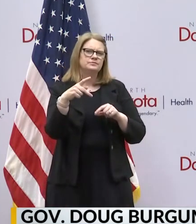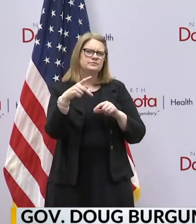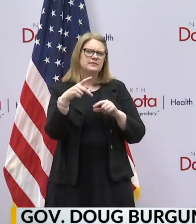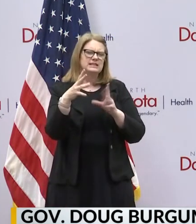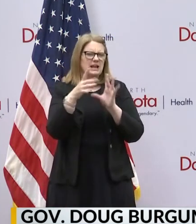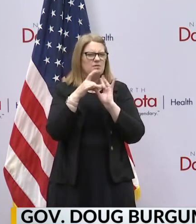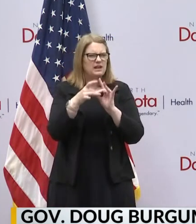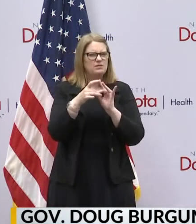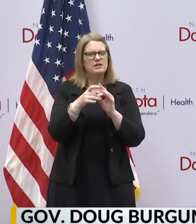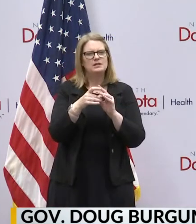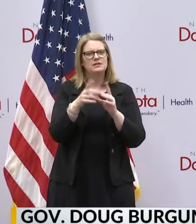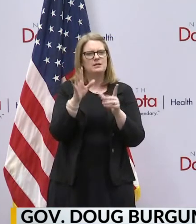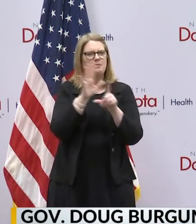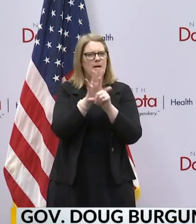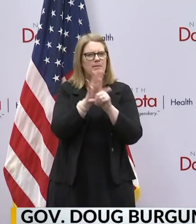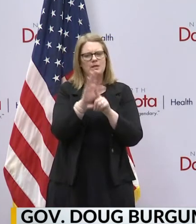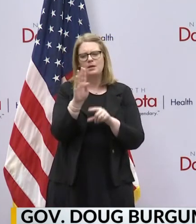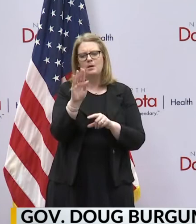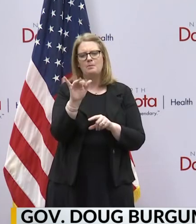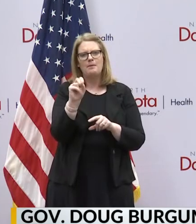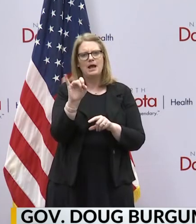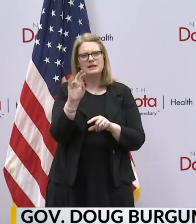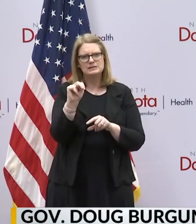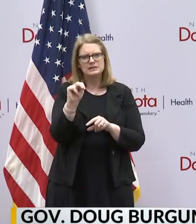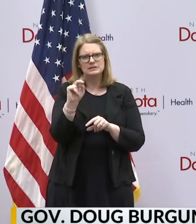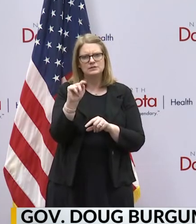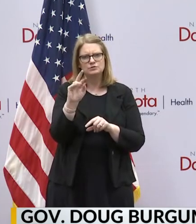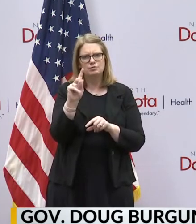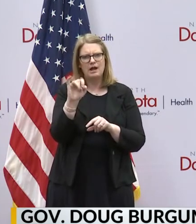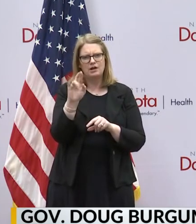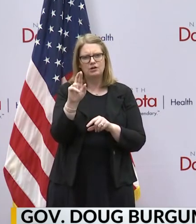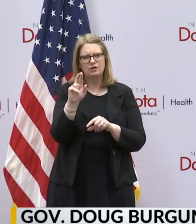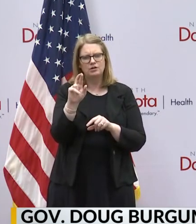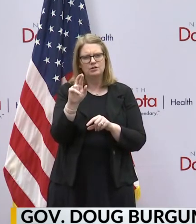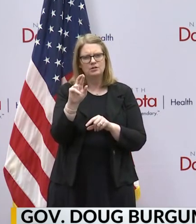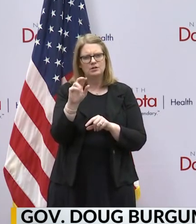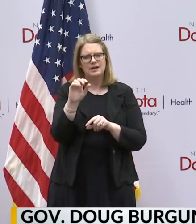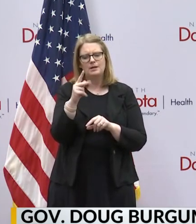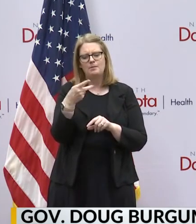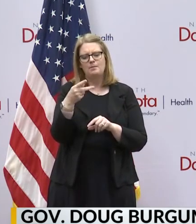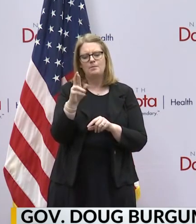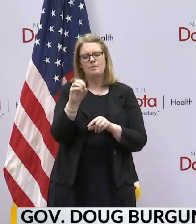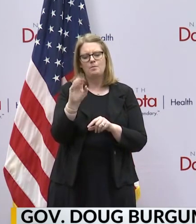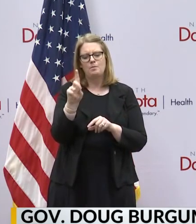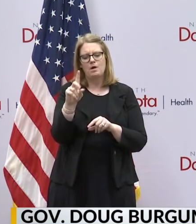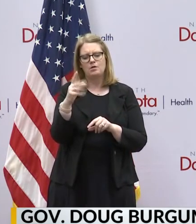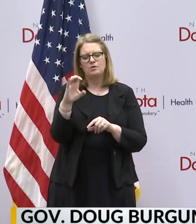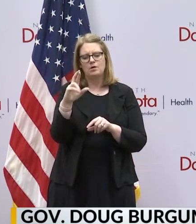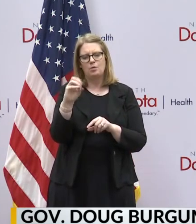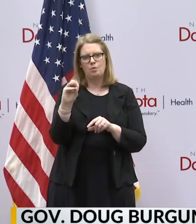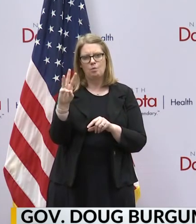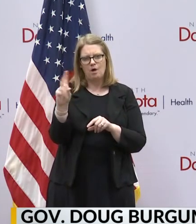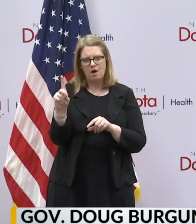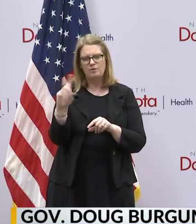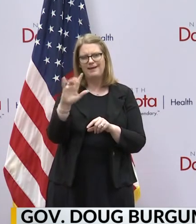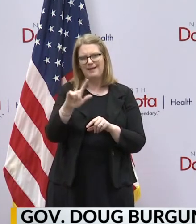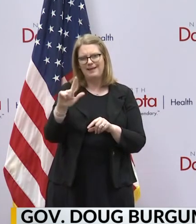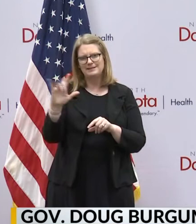USE ALSO IN SOUTH DAKOTA. THE APP WHICH WAS BASED ON THE POPULAR BISON TRACKER APP, WHICH